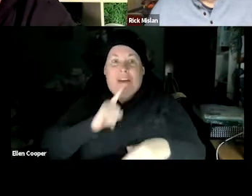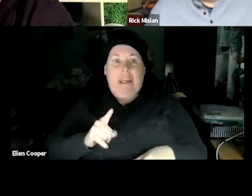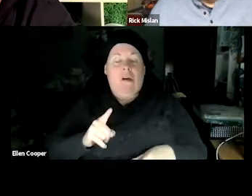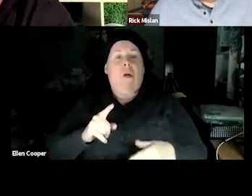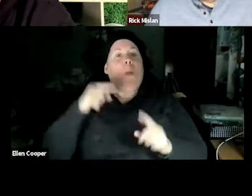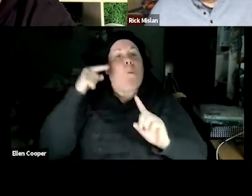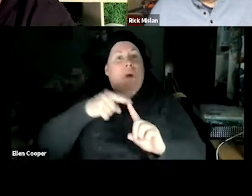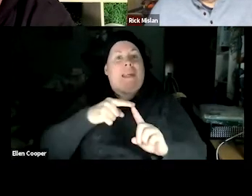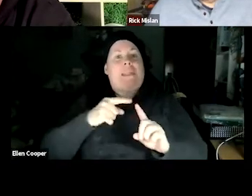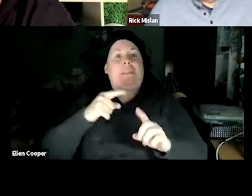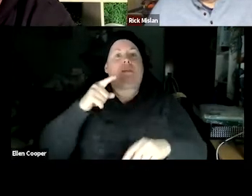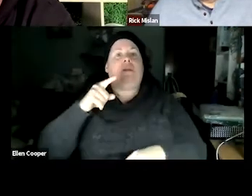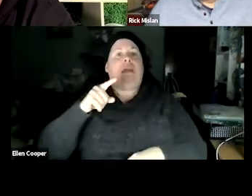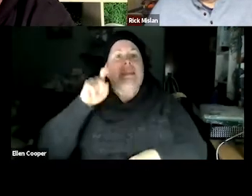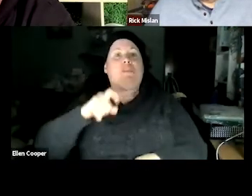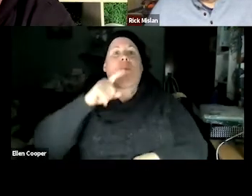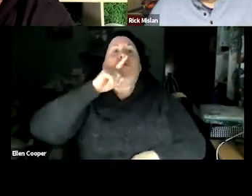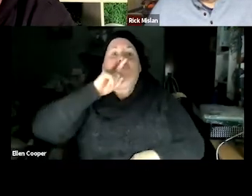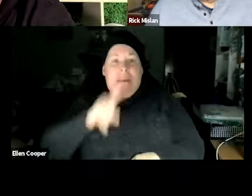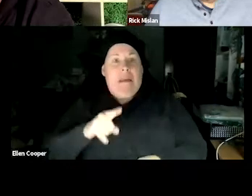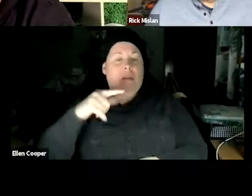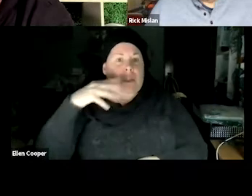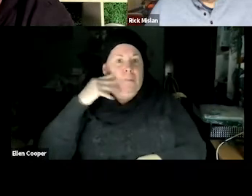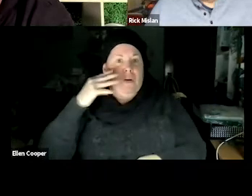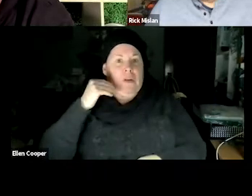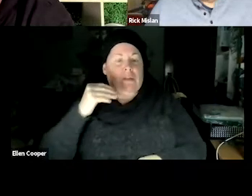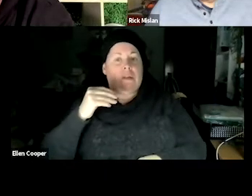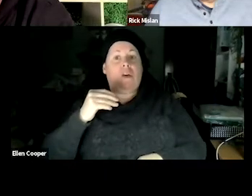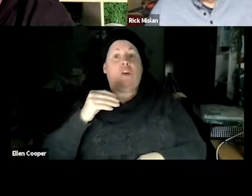but you have to realize that the career, you're going into